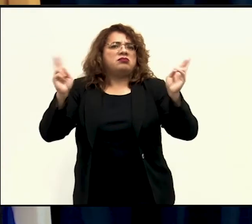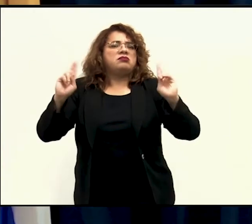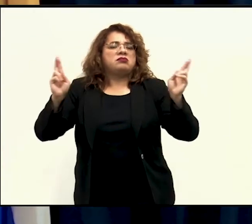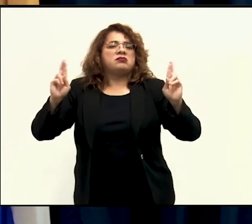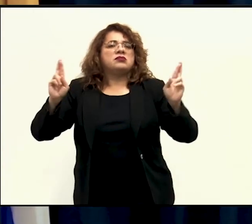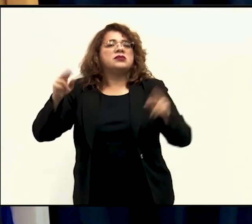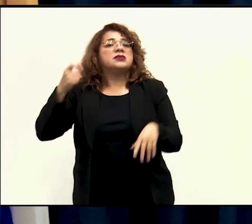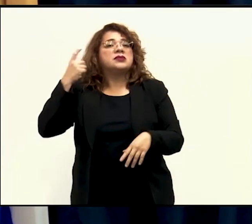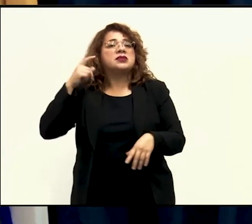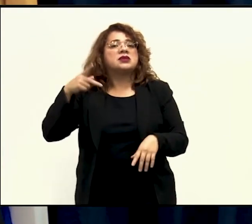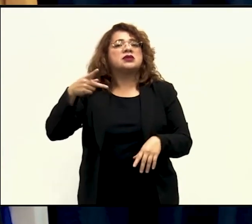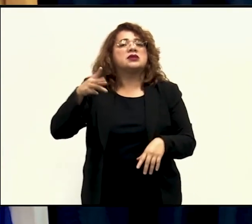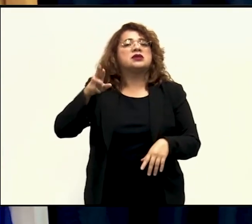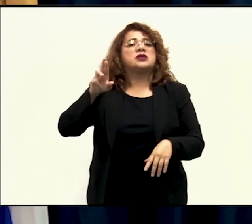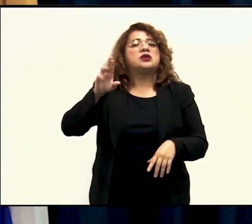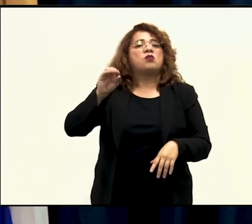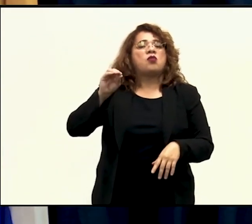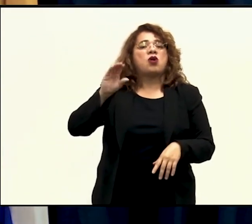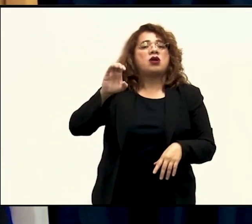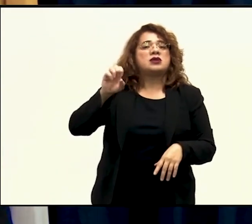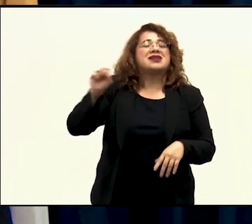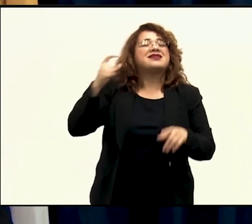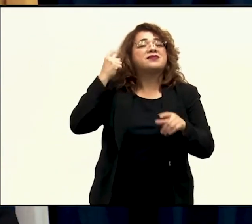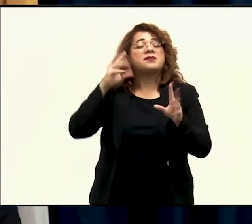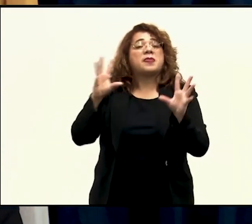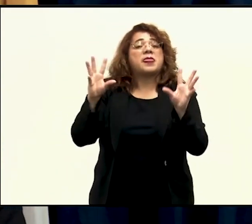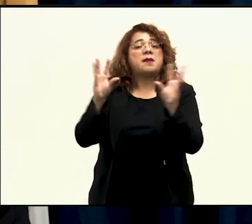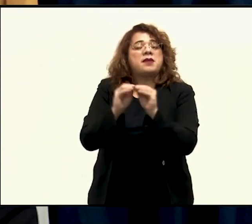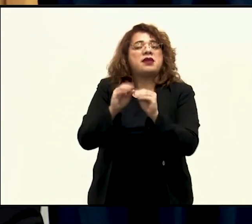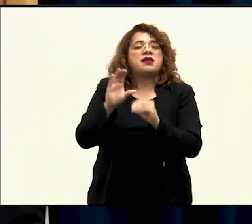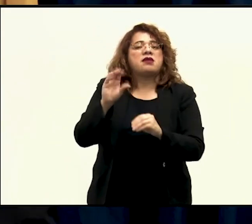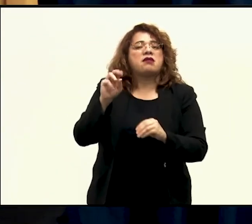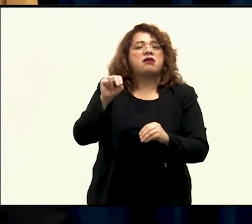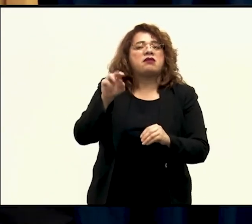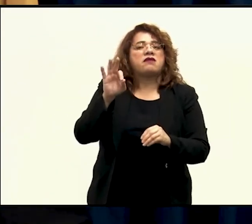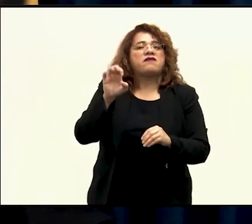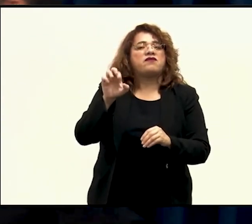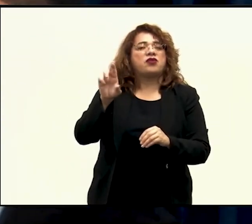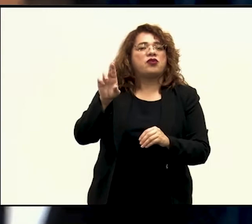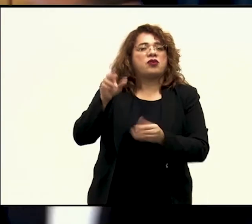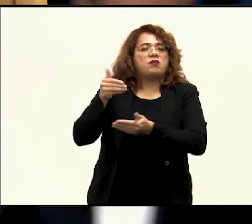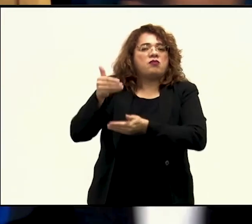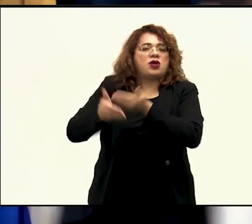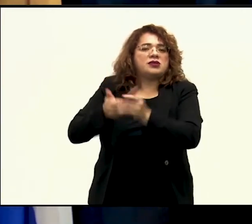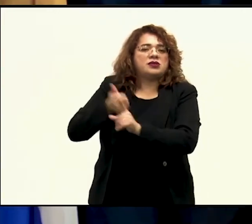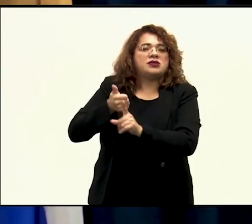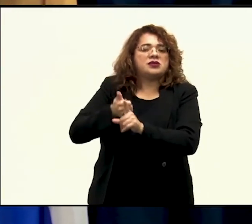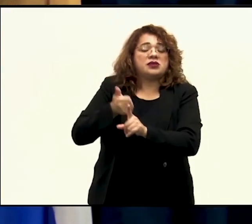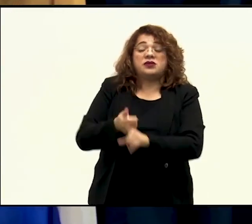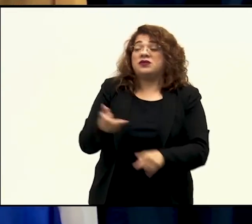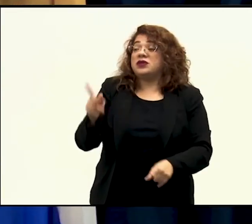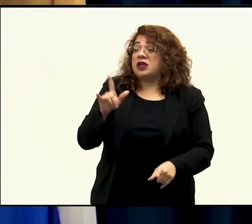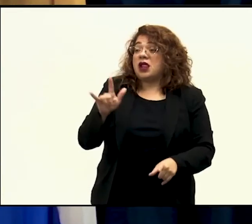clerk and the meet and confer process but I'd have you confirm that with the city's manager. I'm not sure if there's anything to add to that.